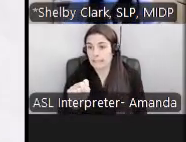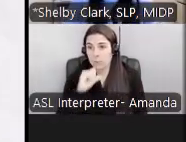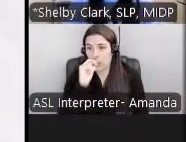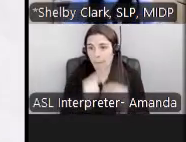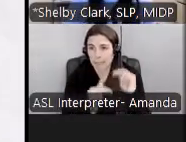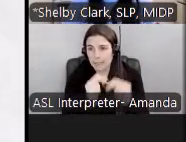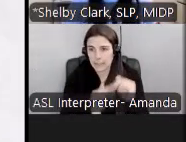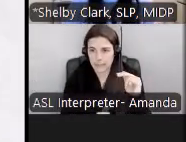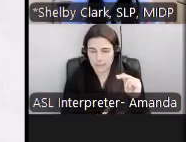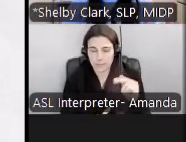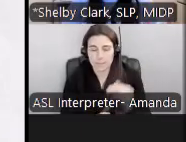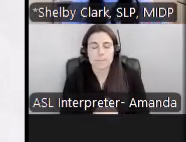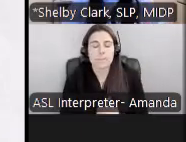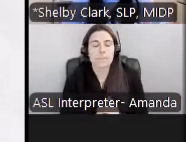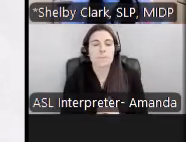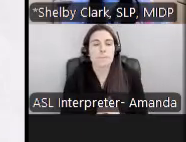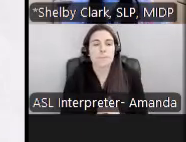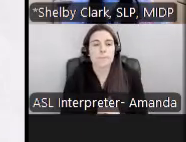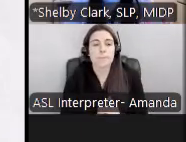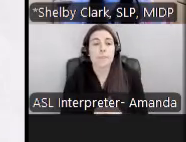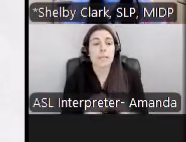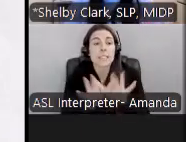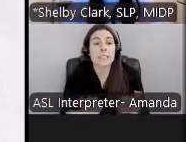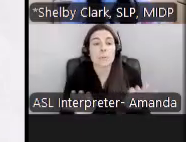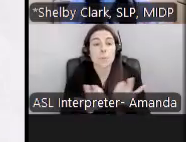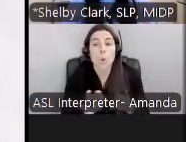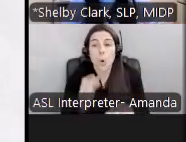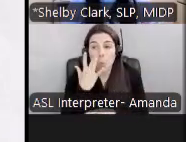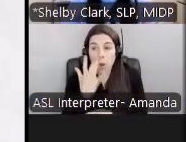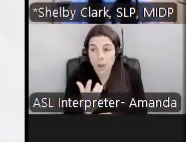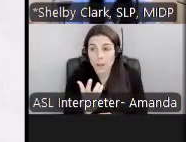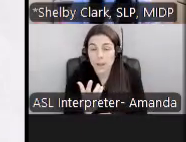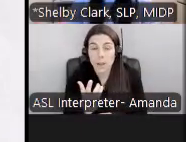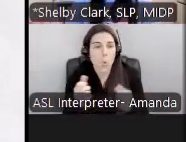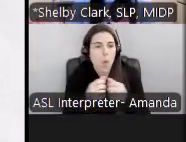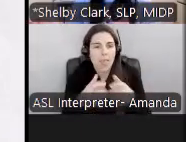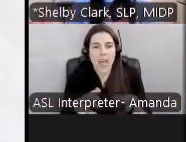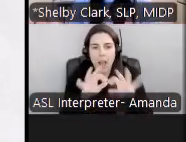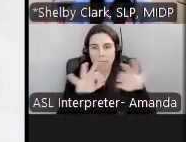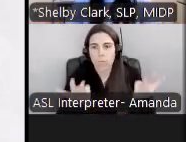So this matters, because without the framing, we can't build walls later.